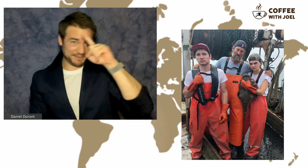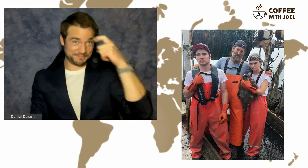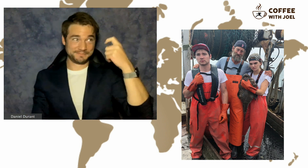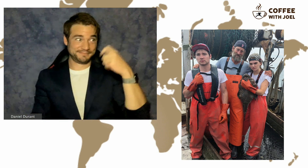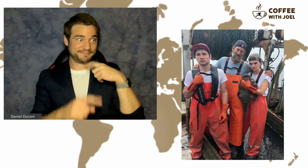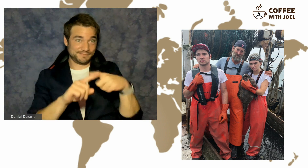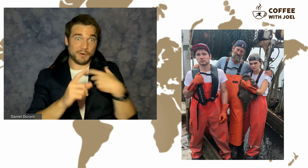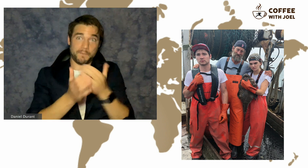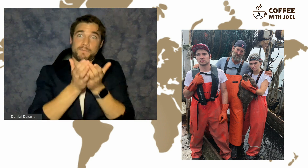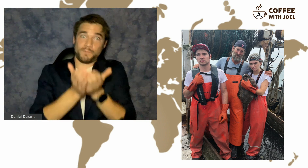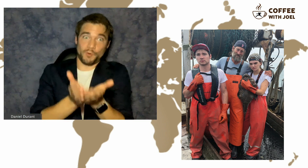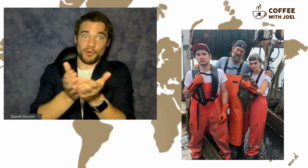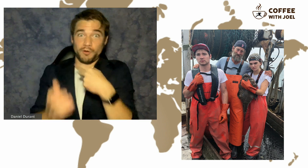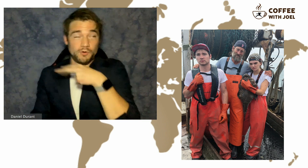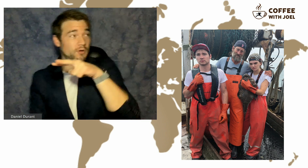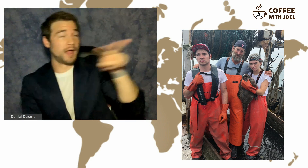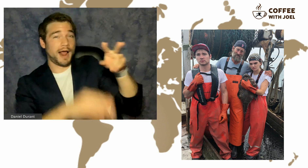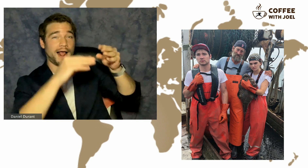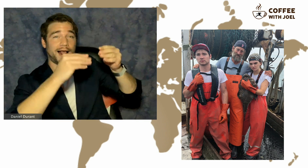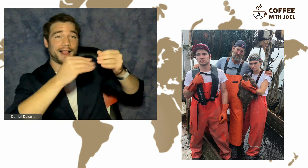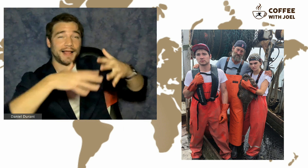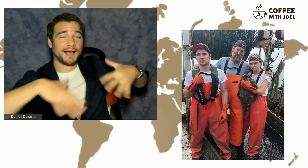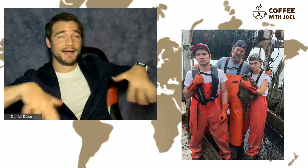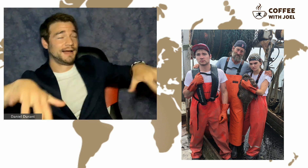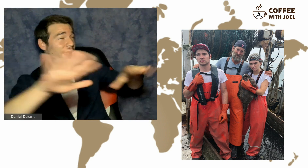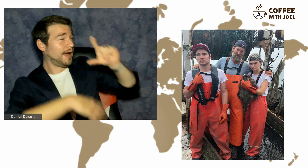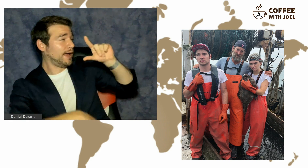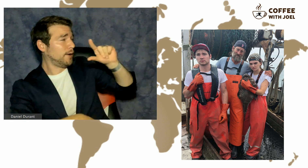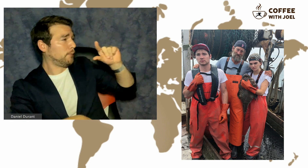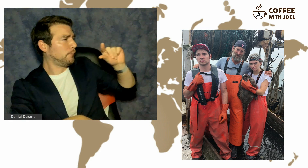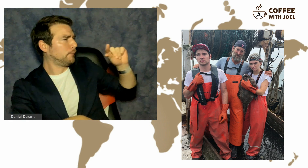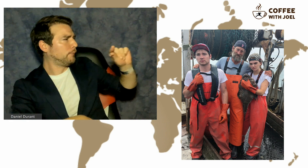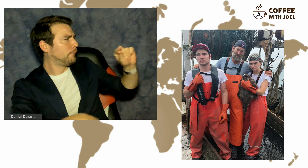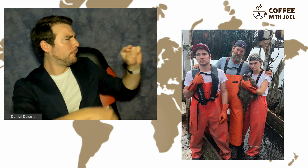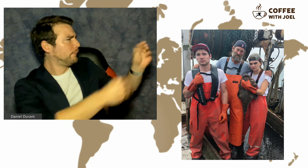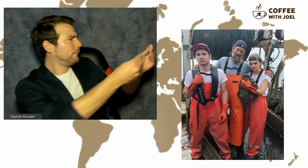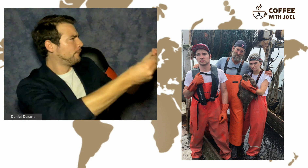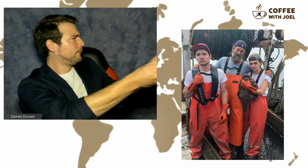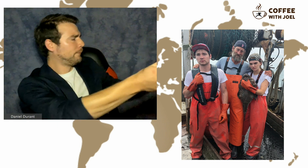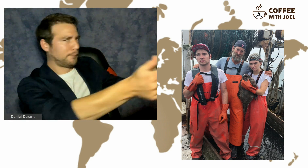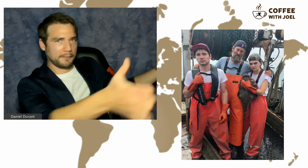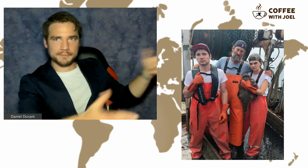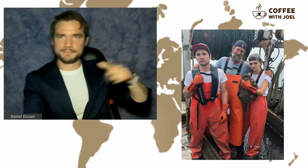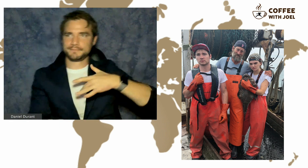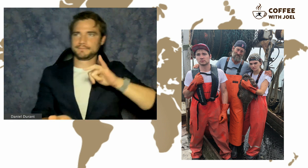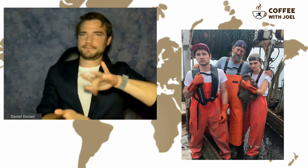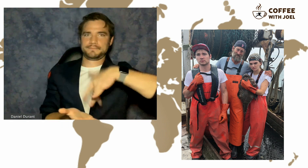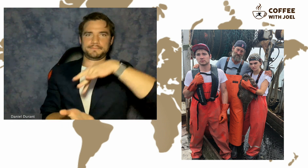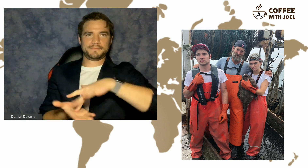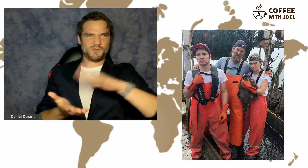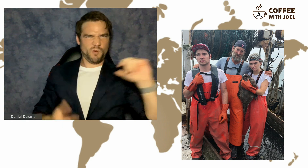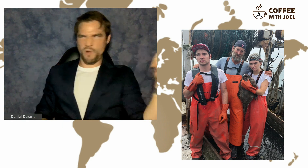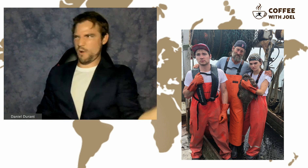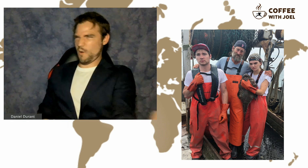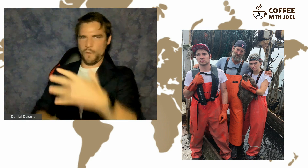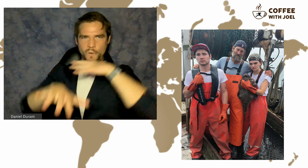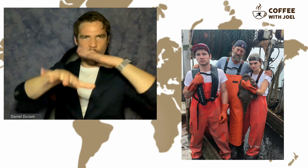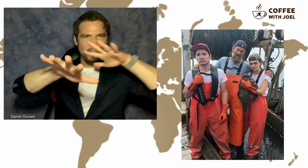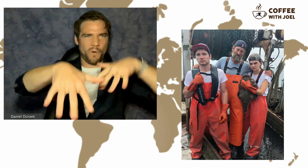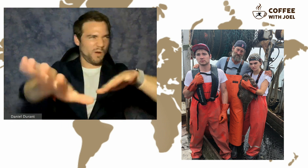I feel like, because when we were on the boat and looked back to land it was so far away. It felt like we were in the middle of the ocean